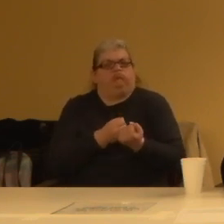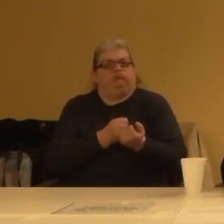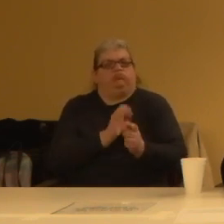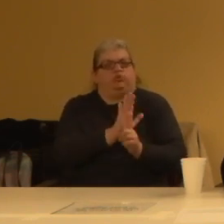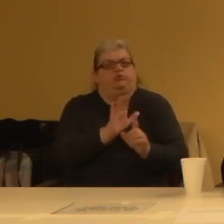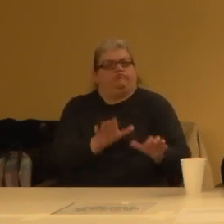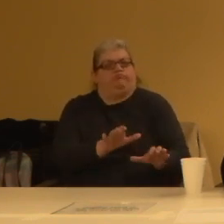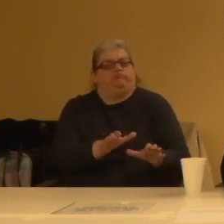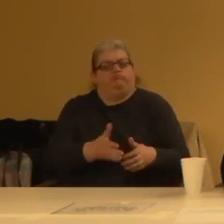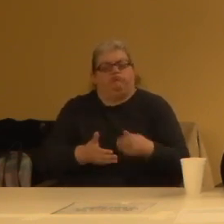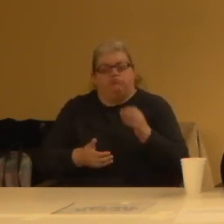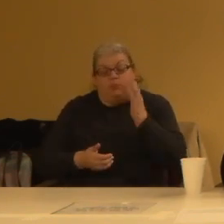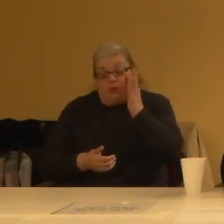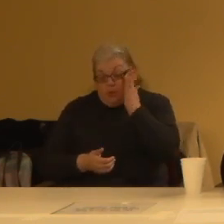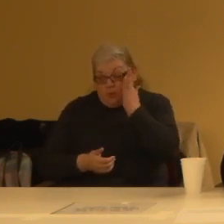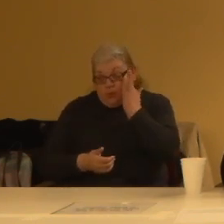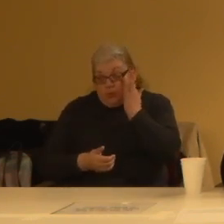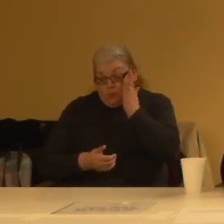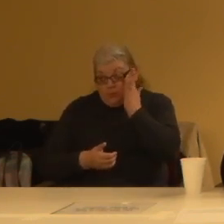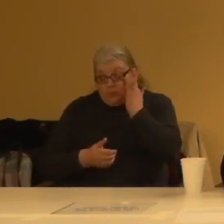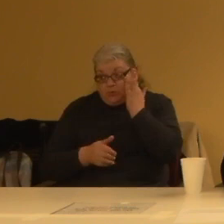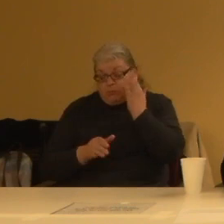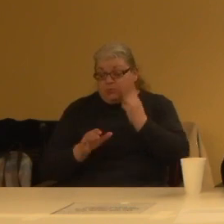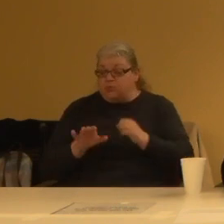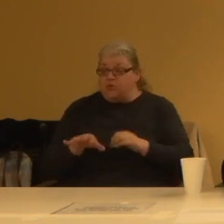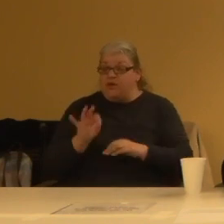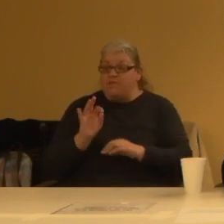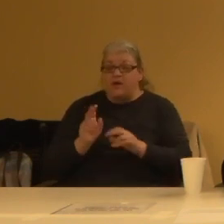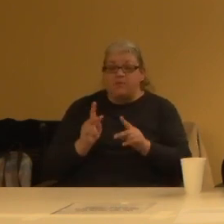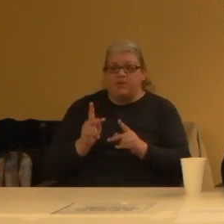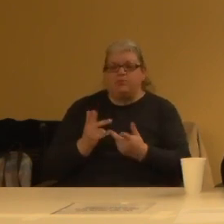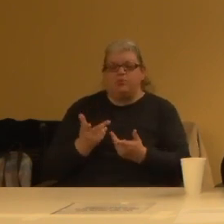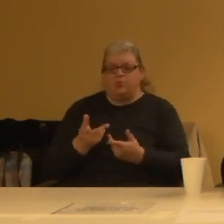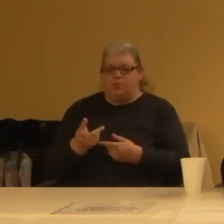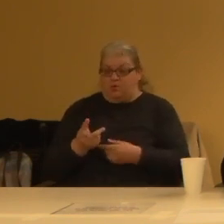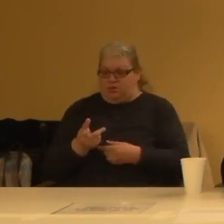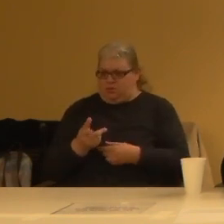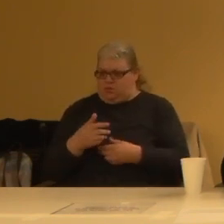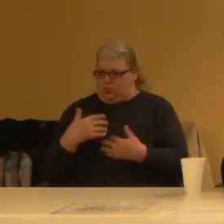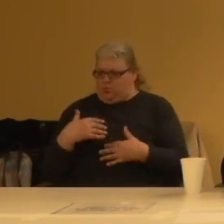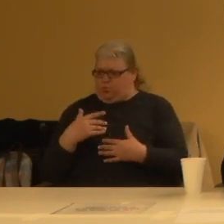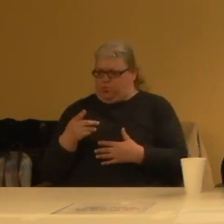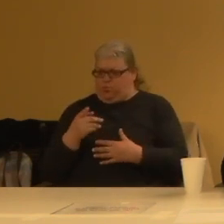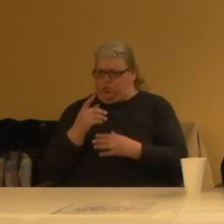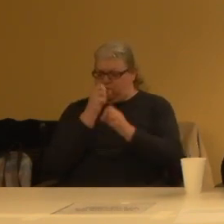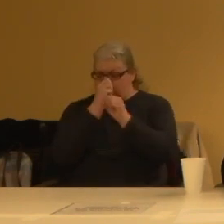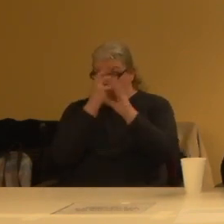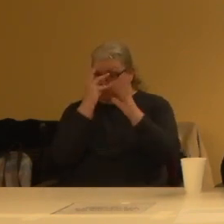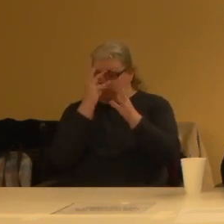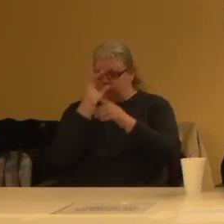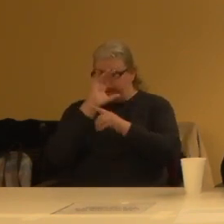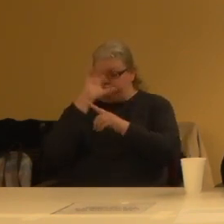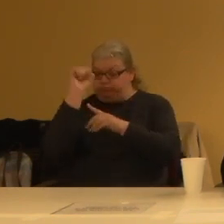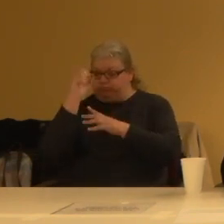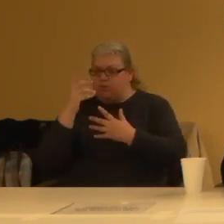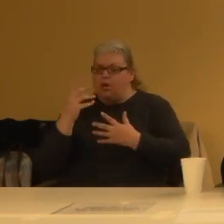then you could ever dream of for yourself, keep them close, remember it, and walk in the path that they are laying out for you.